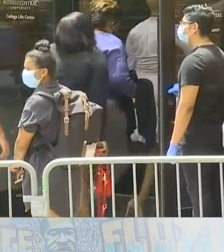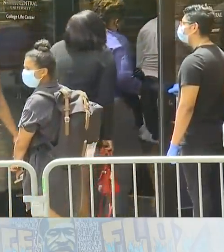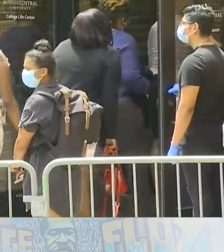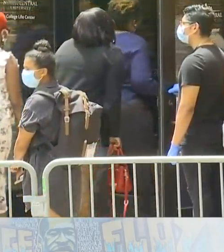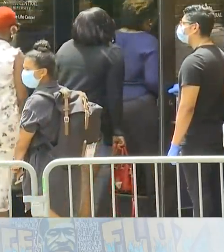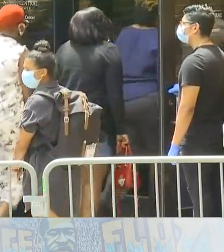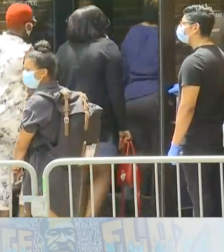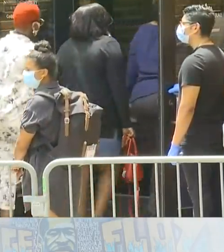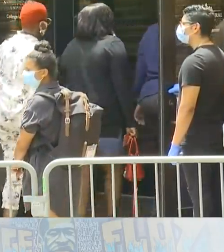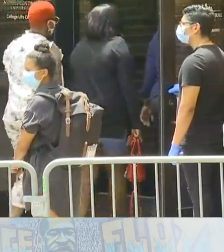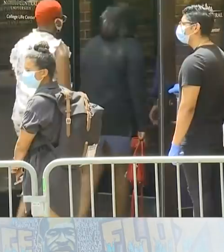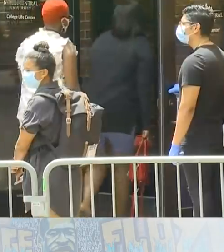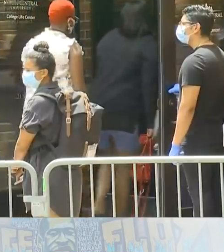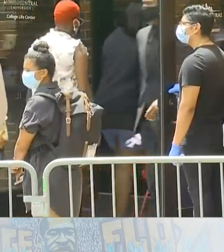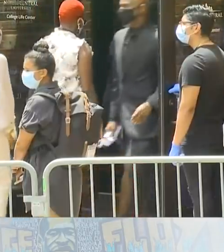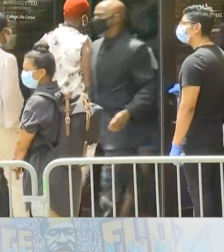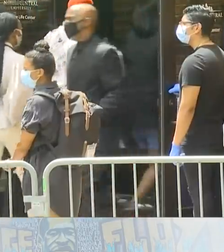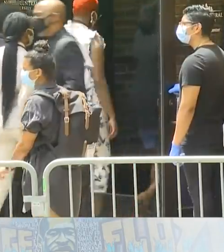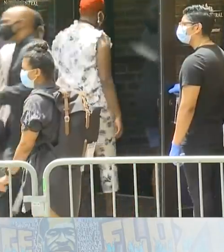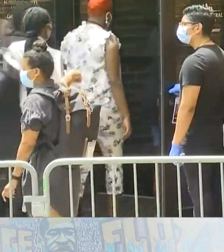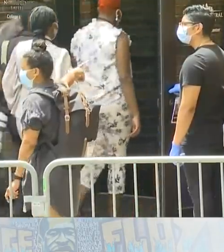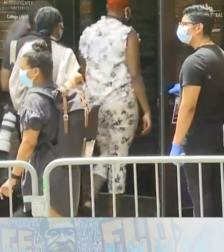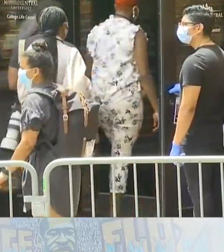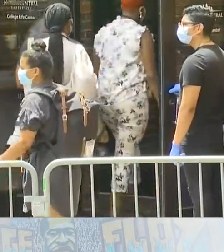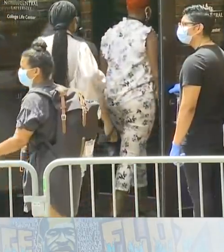MINE EYES TO THE HILLS